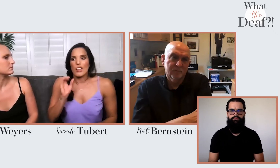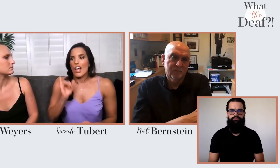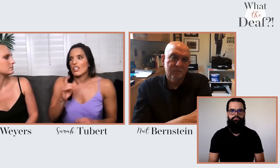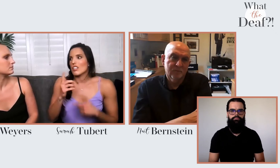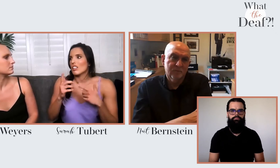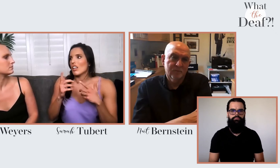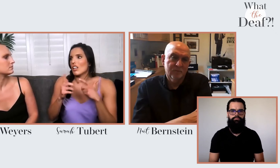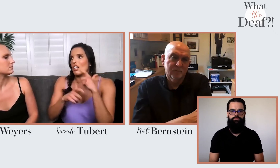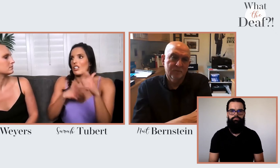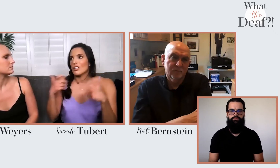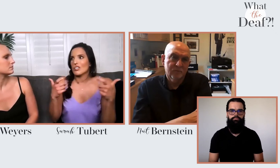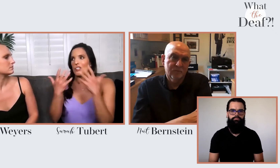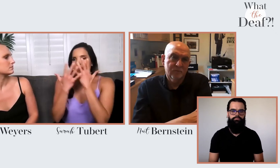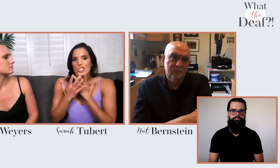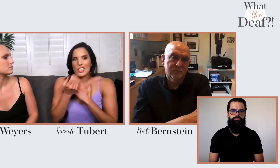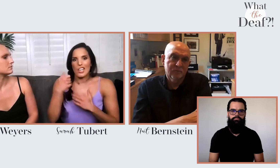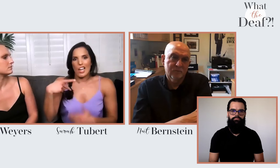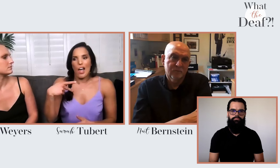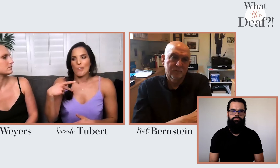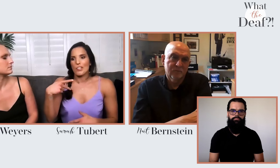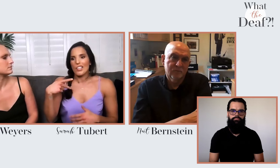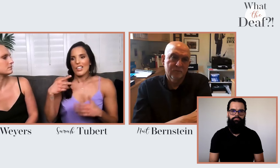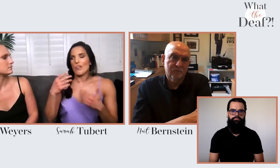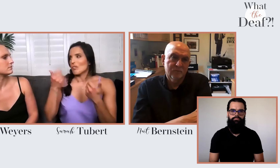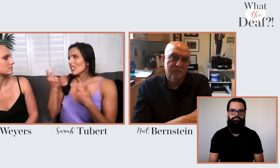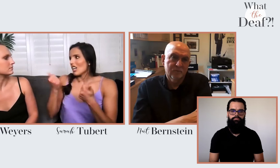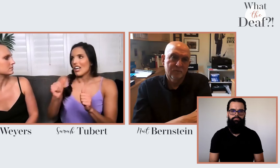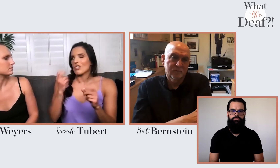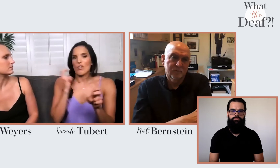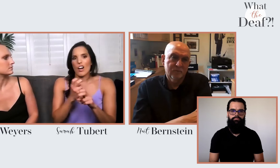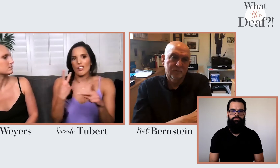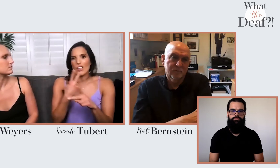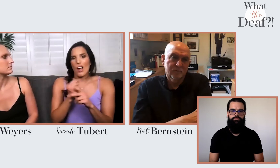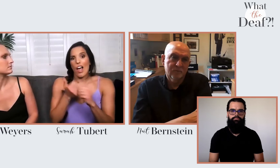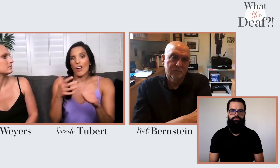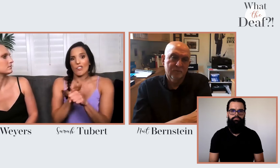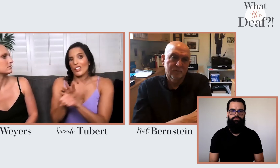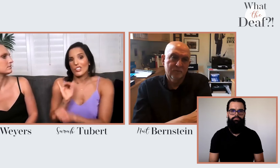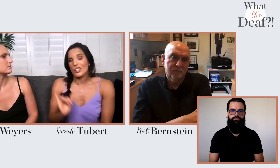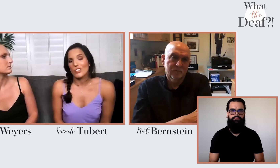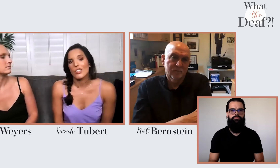And that's a huge unfortunate gap that we're trying so hard to figure out how to fill too.